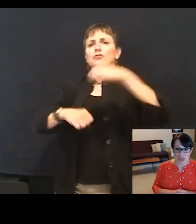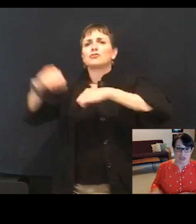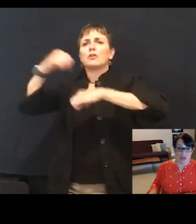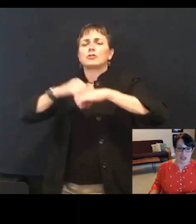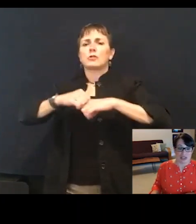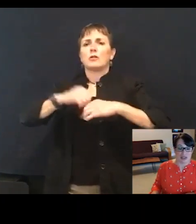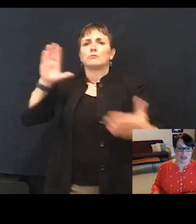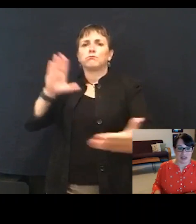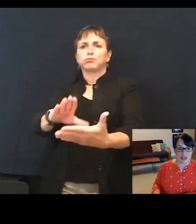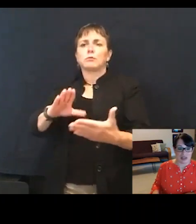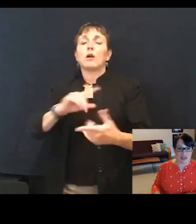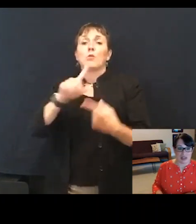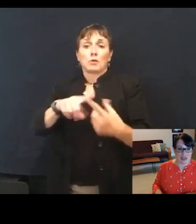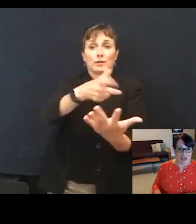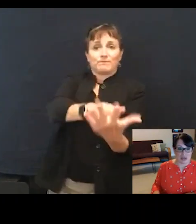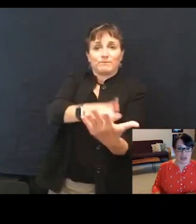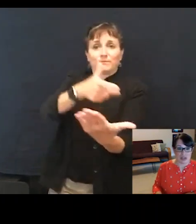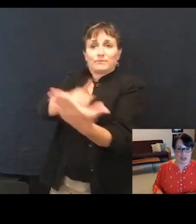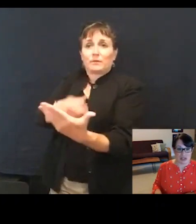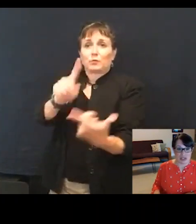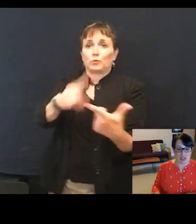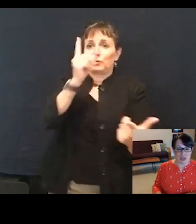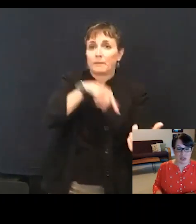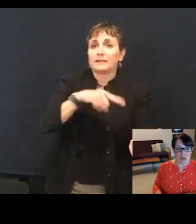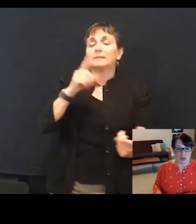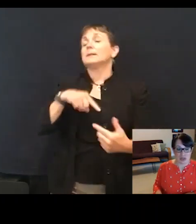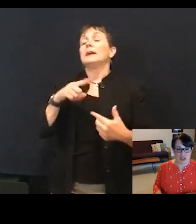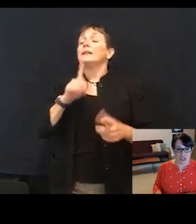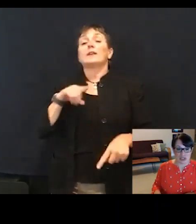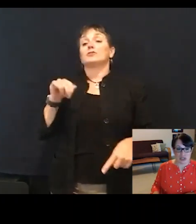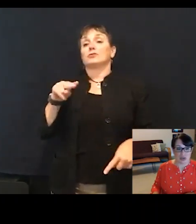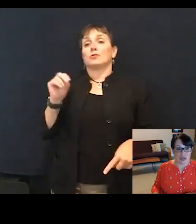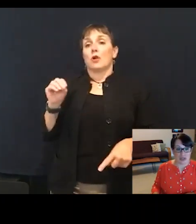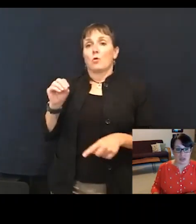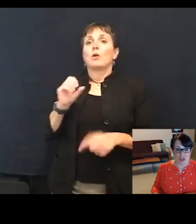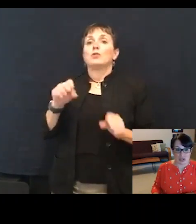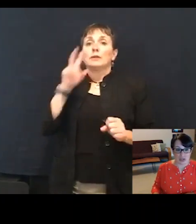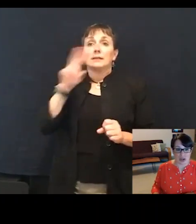You can see that in the ERG results at six weeks post-injection, the only functional losses